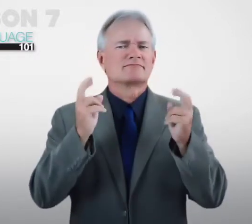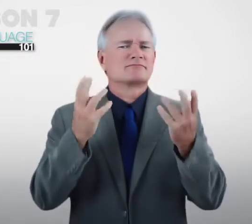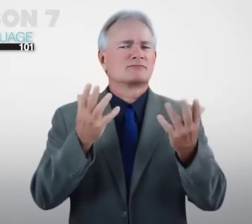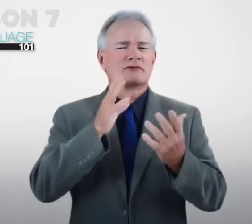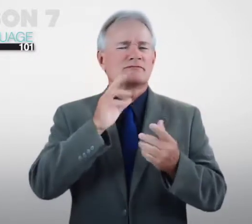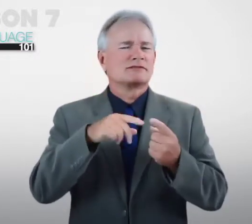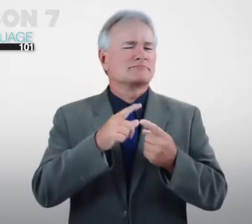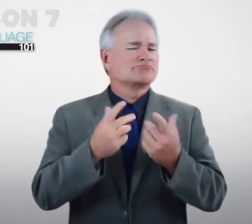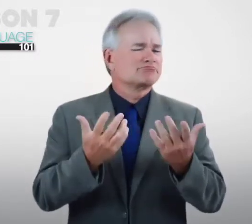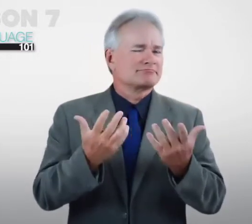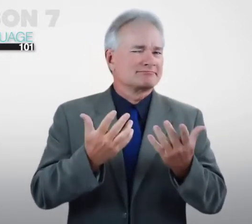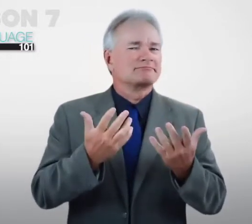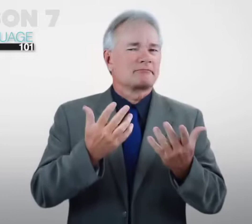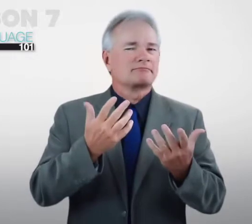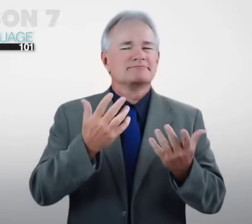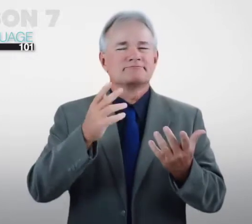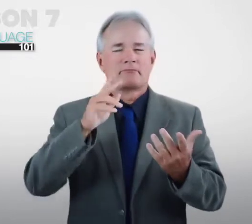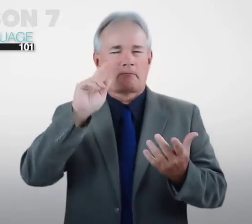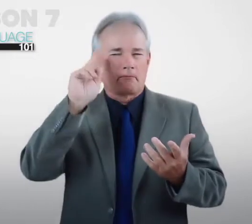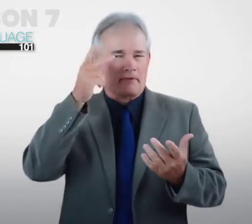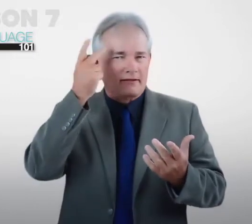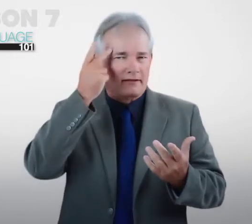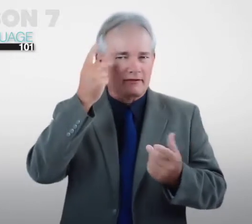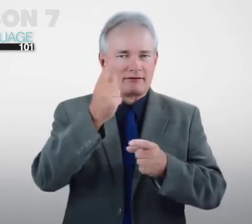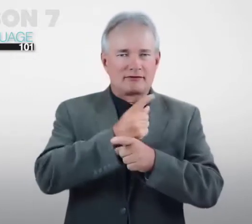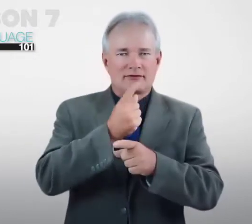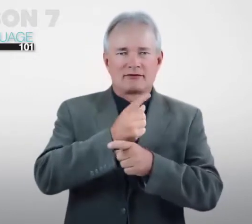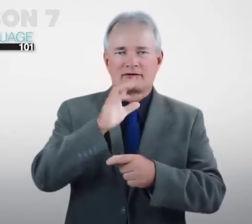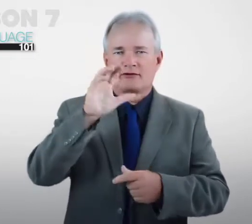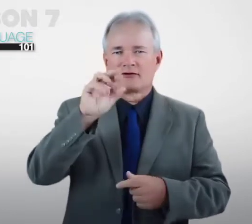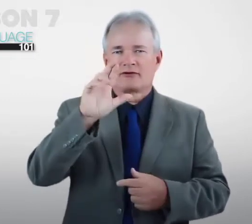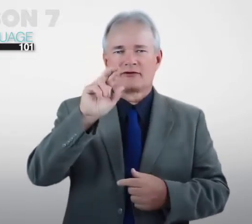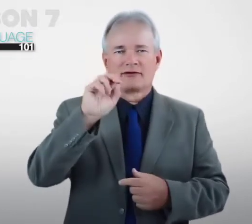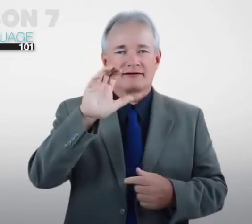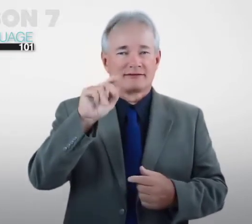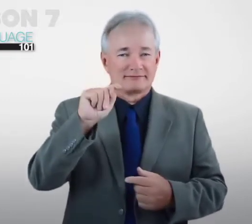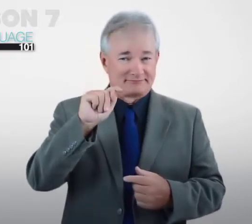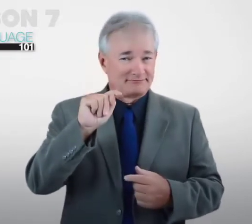And in today's course, I would like to discuss what is the politically correct way